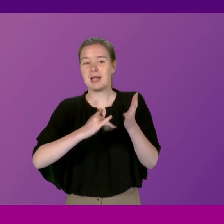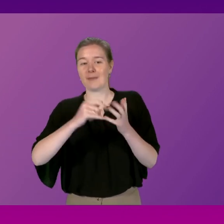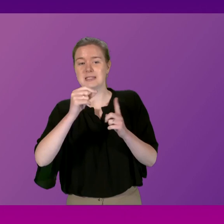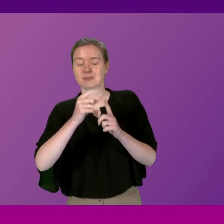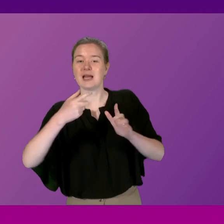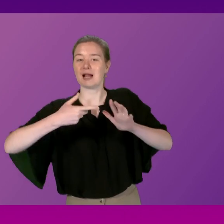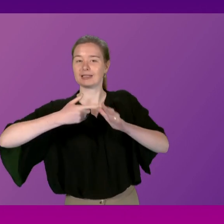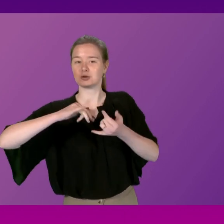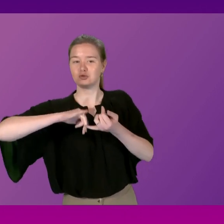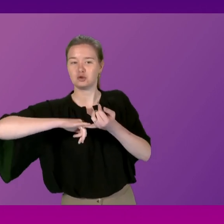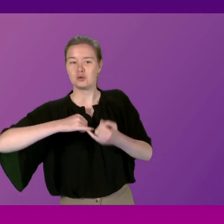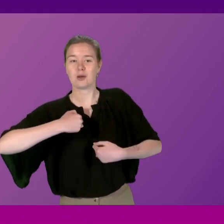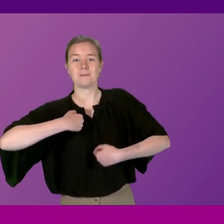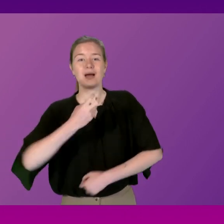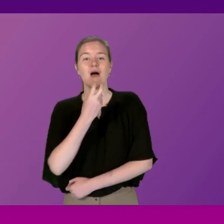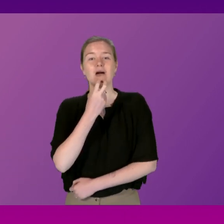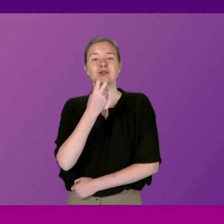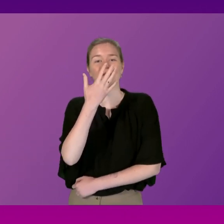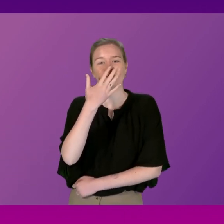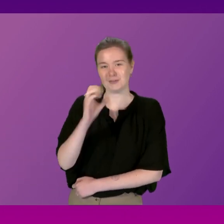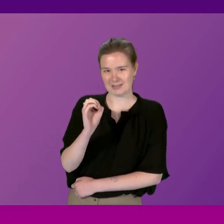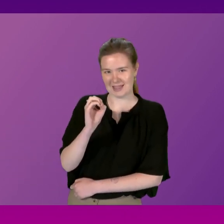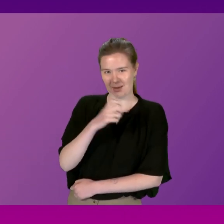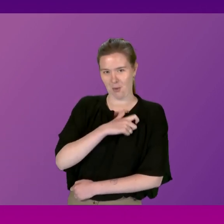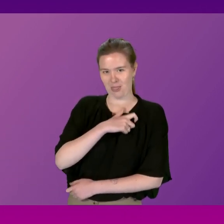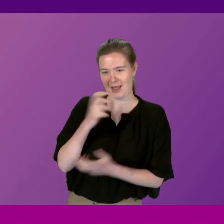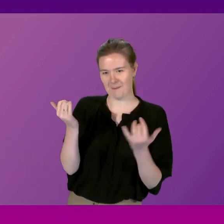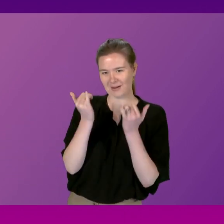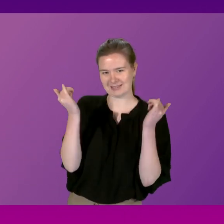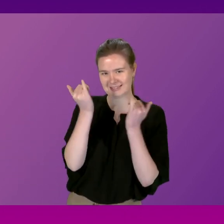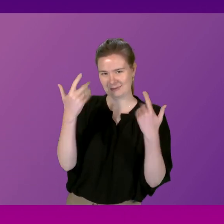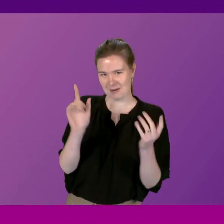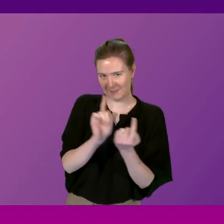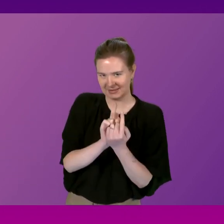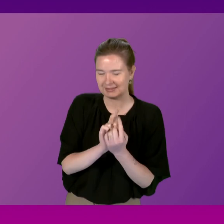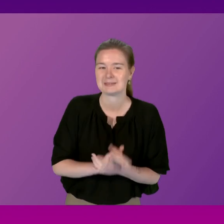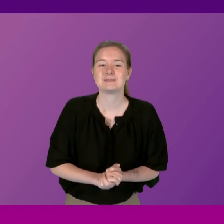Stewart, was at my uncle’s 50th birthday party, which was probably one of the most